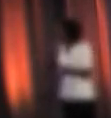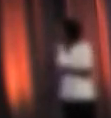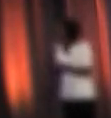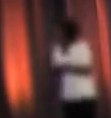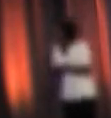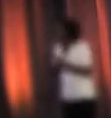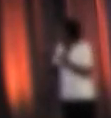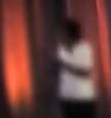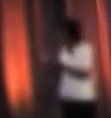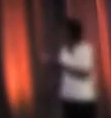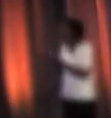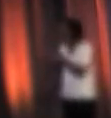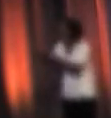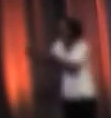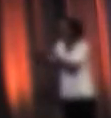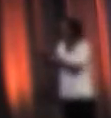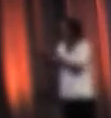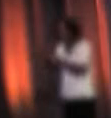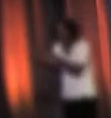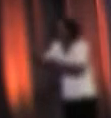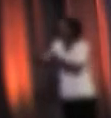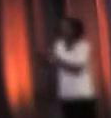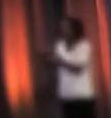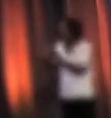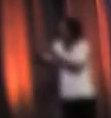So let's consider the first of these; refracting digital.